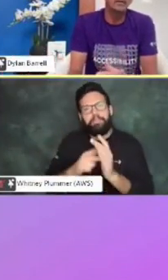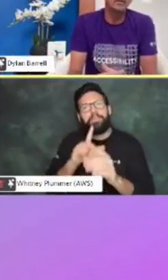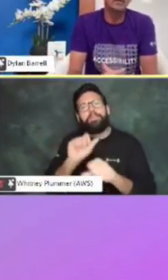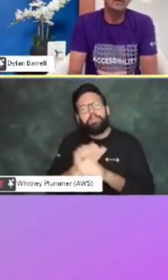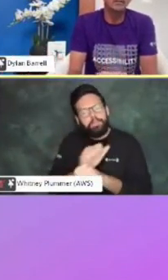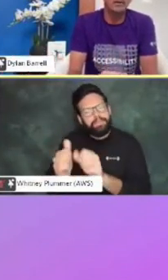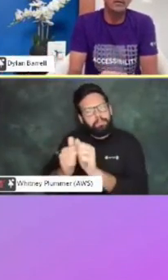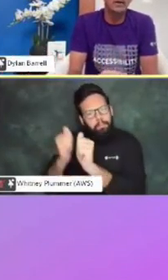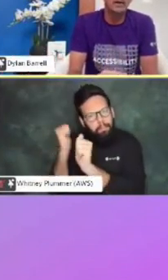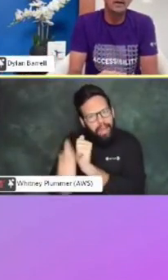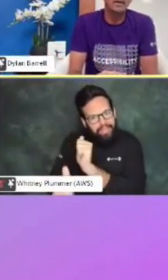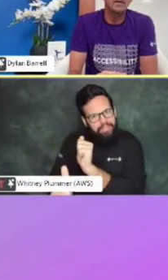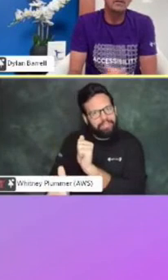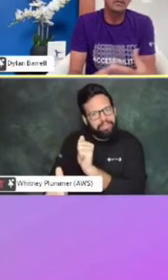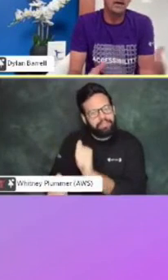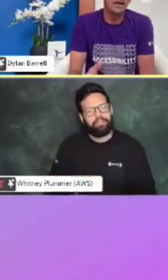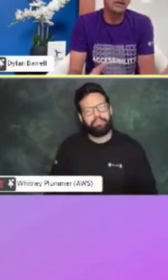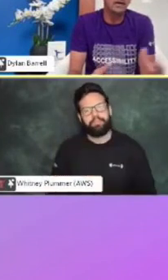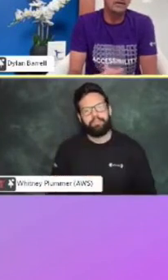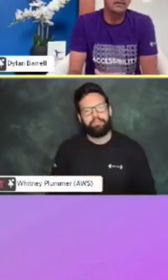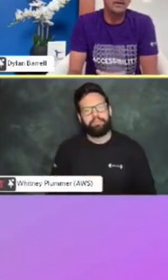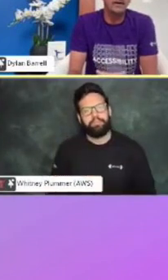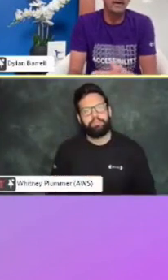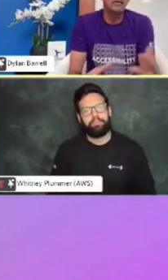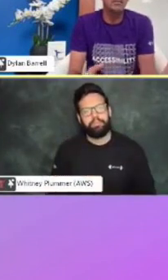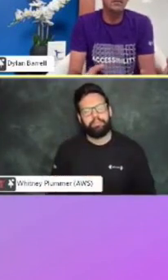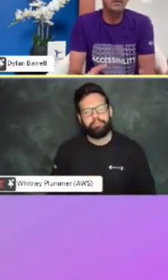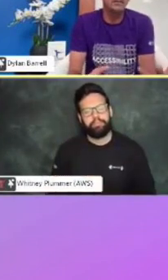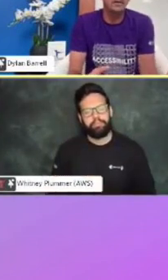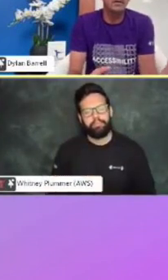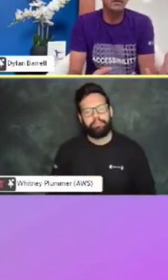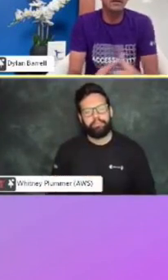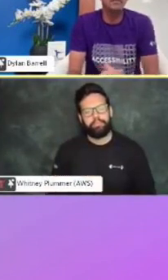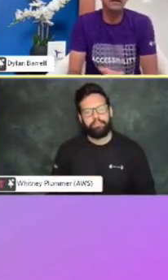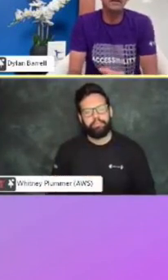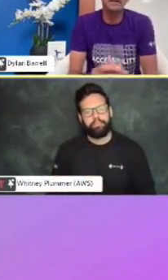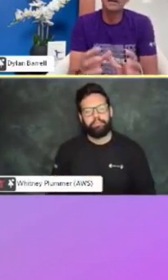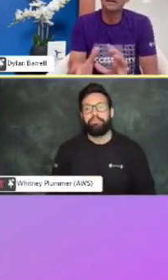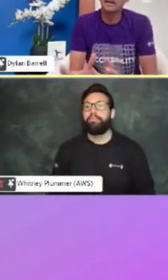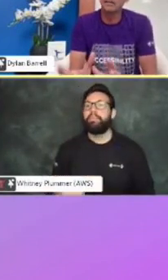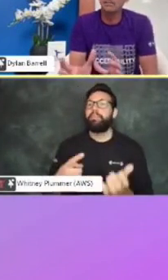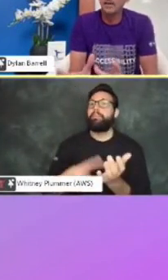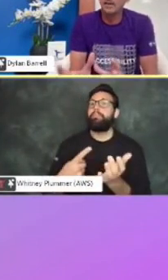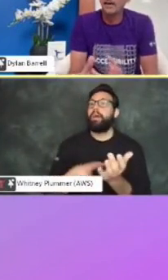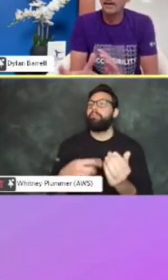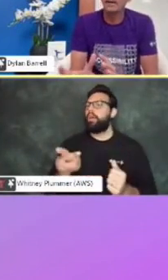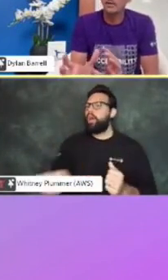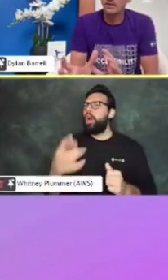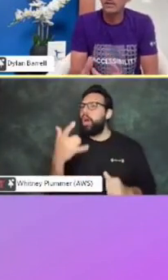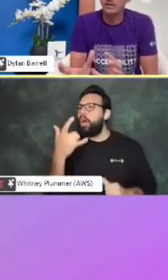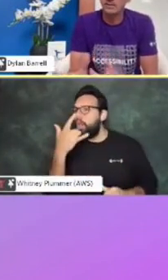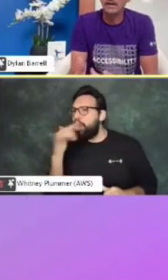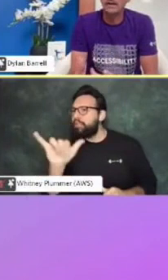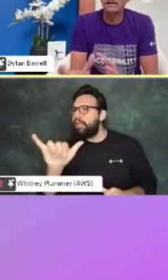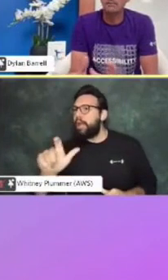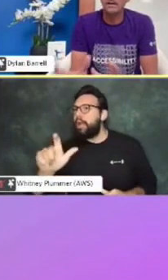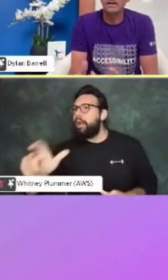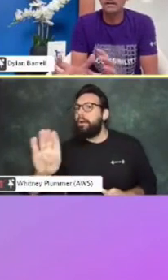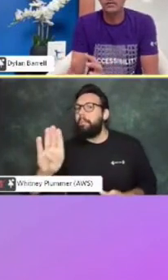because of this approach is, as I pointed out, just because something looks like a button doesn't mean that it actually is a button